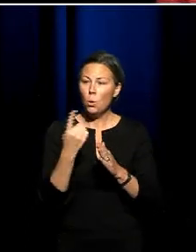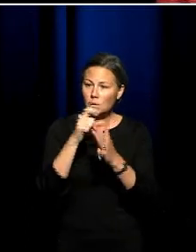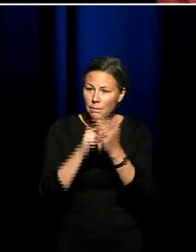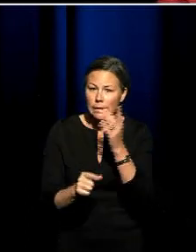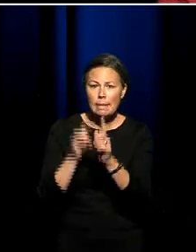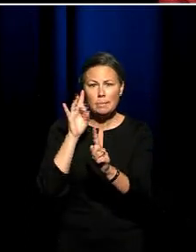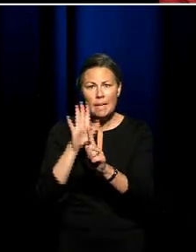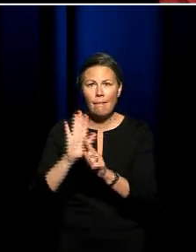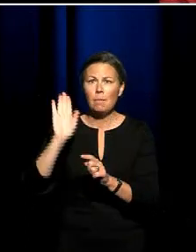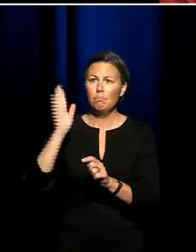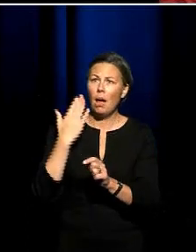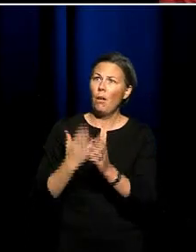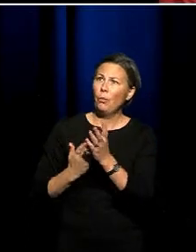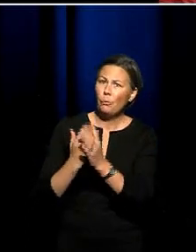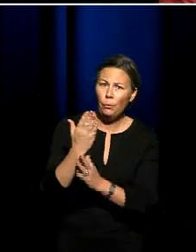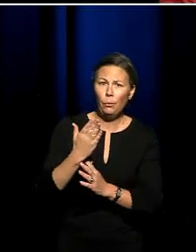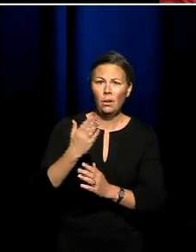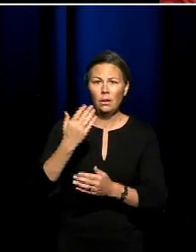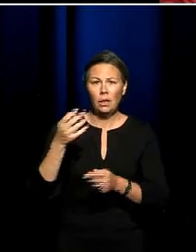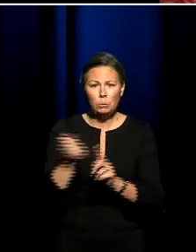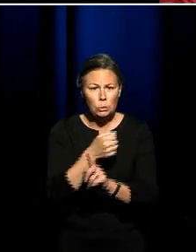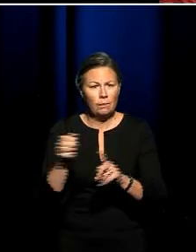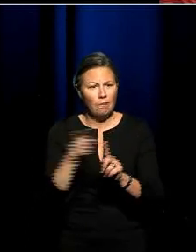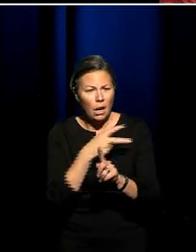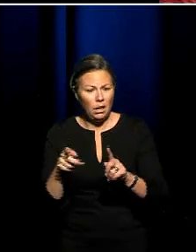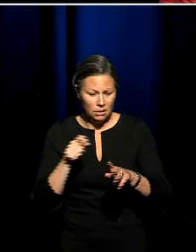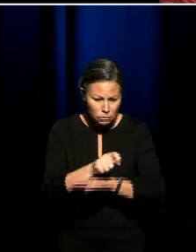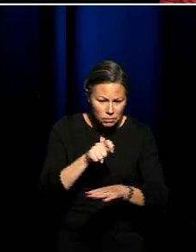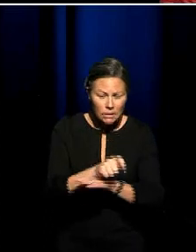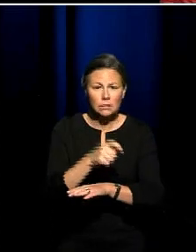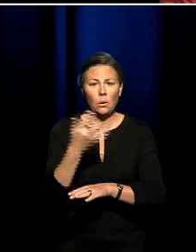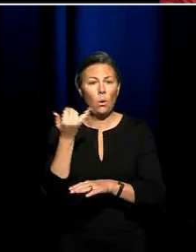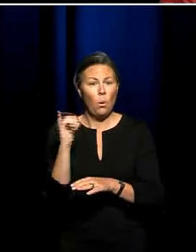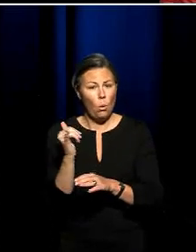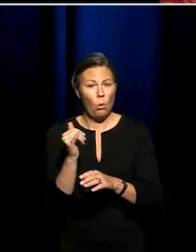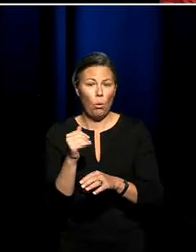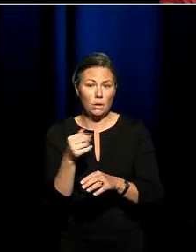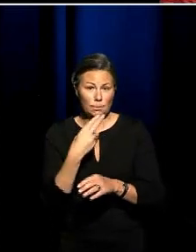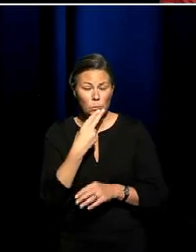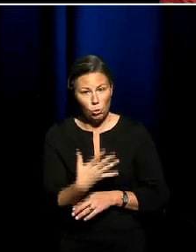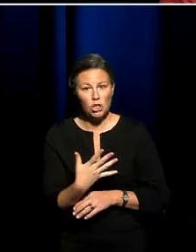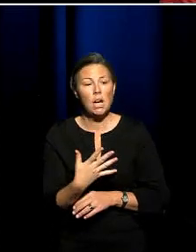exploitation are prepared to tell their stories to the Commission We recognise